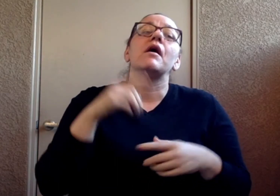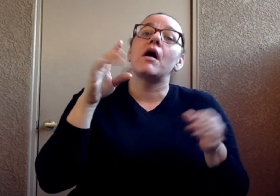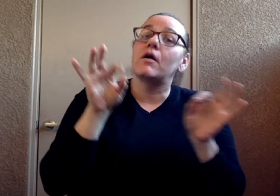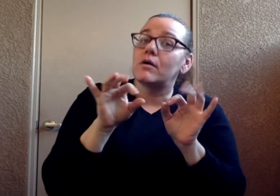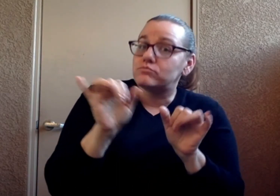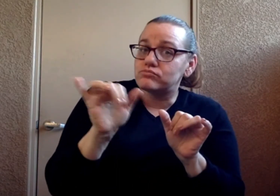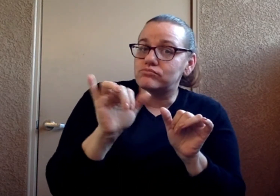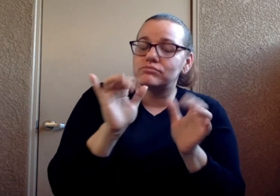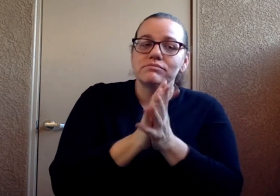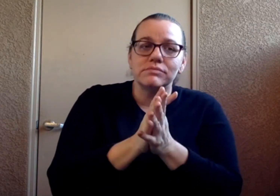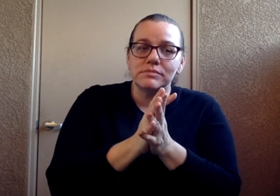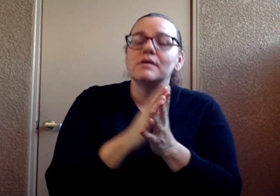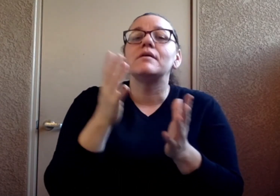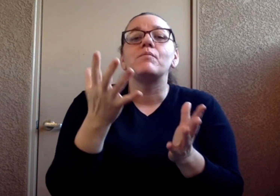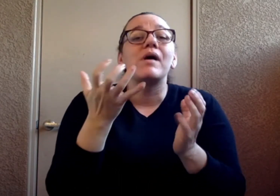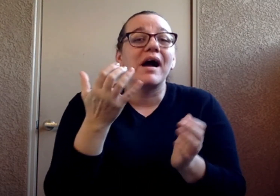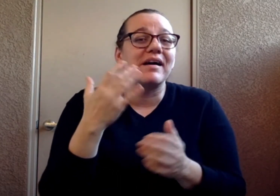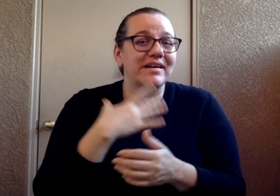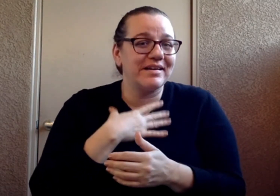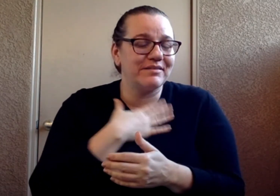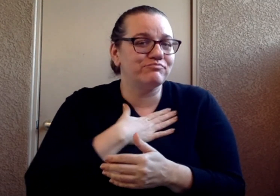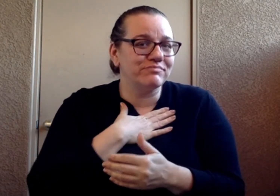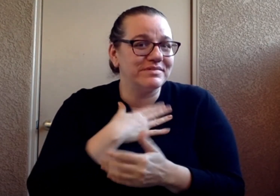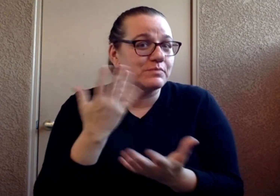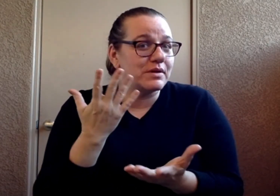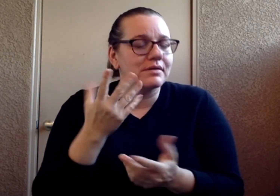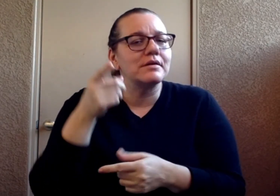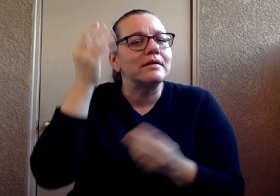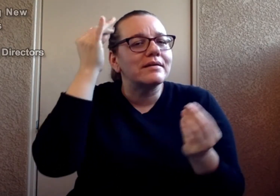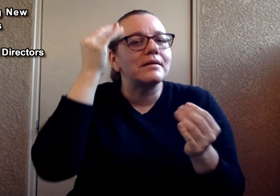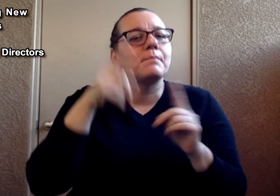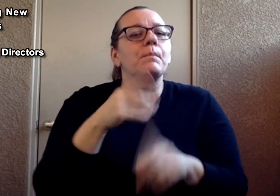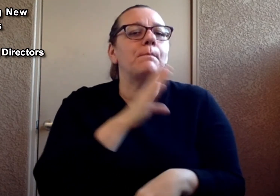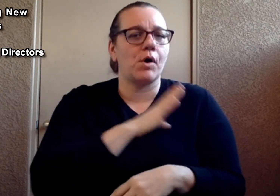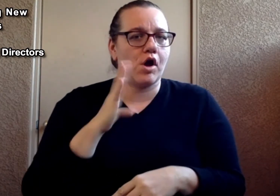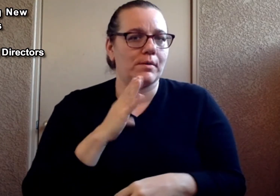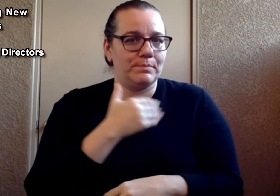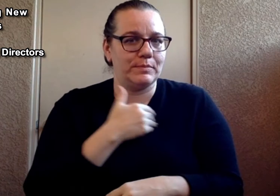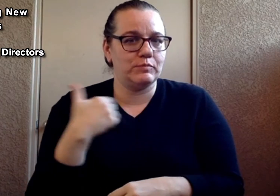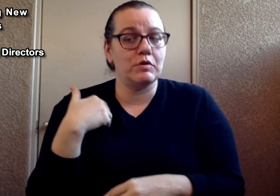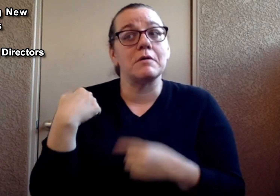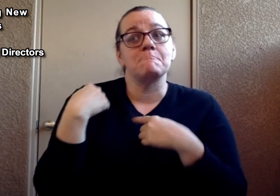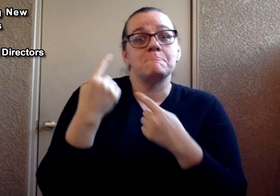Also - we are seeking Board Members to join us as